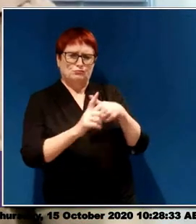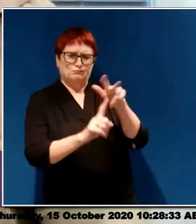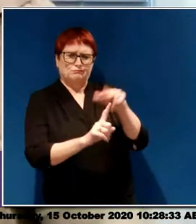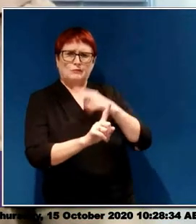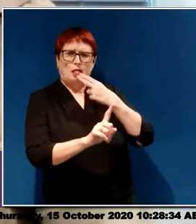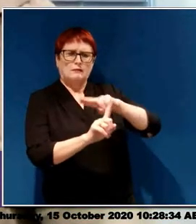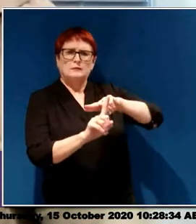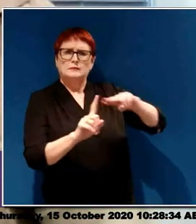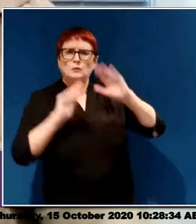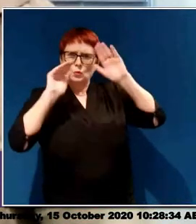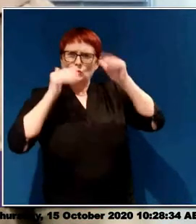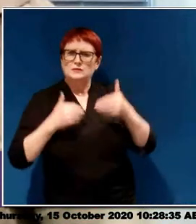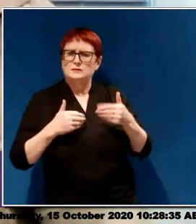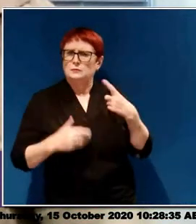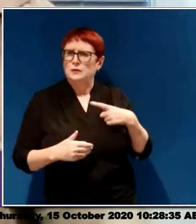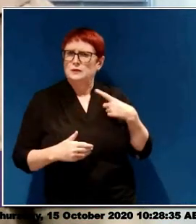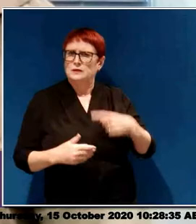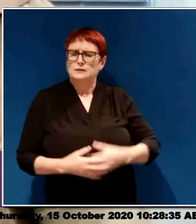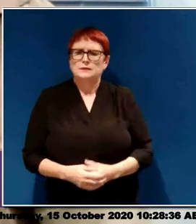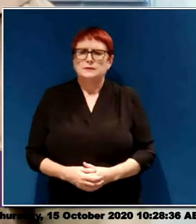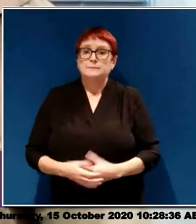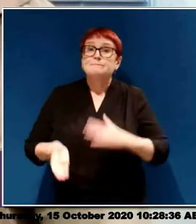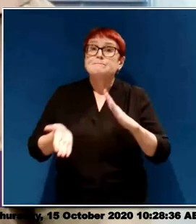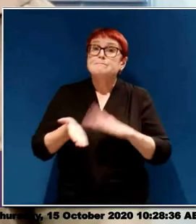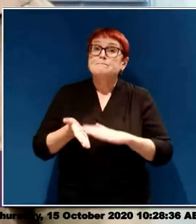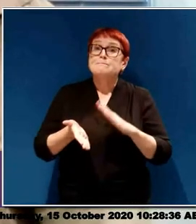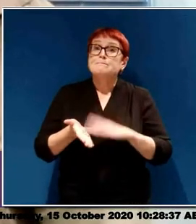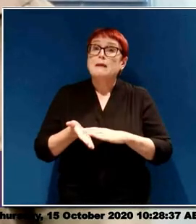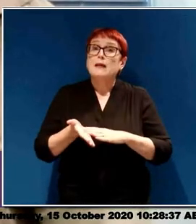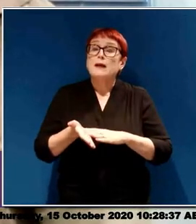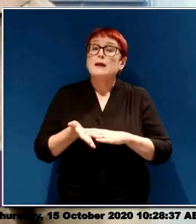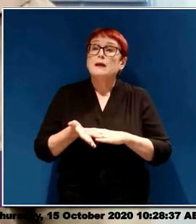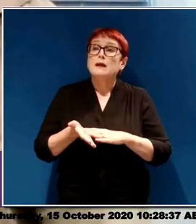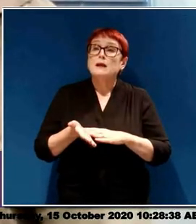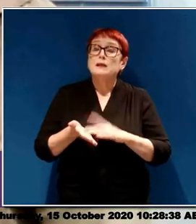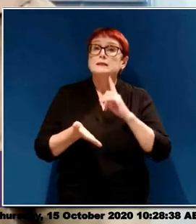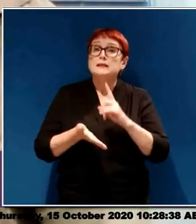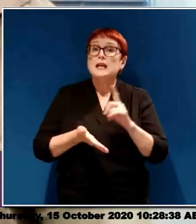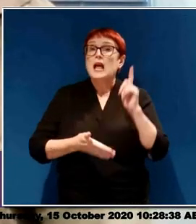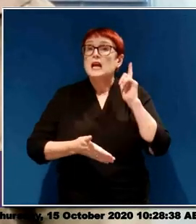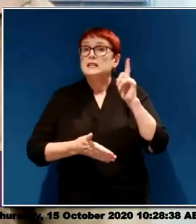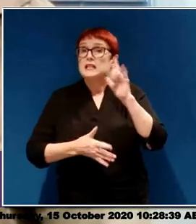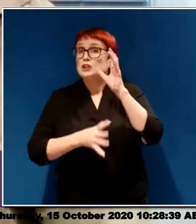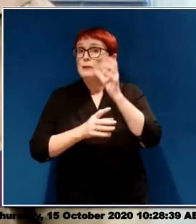Jack, in the teacher's eyes, Jack exhibited traits of autism